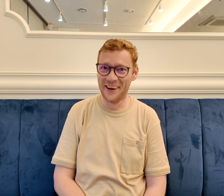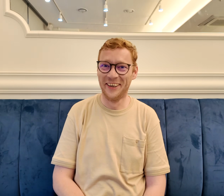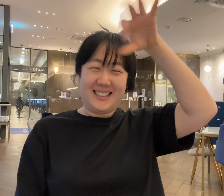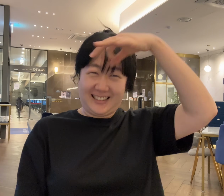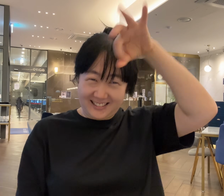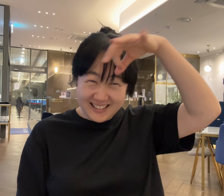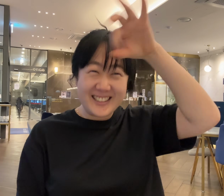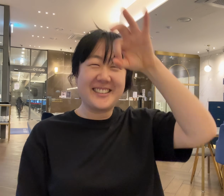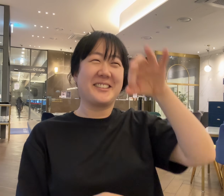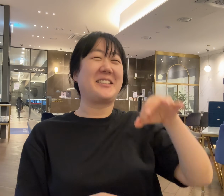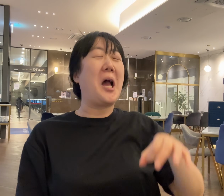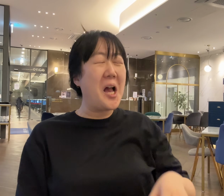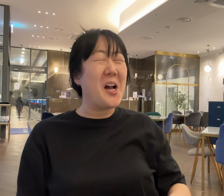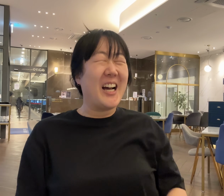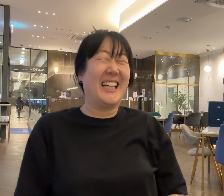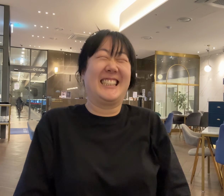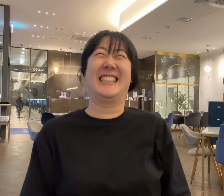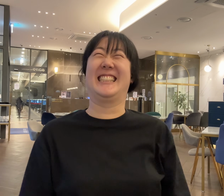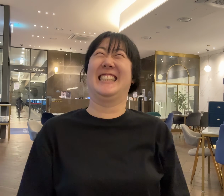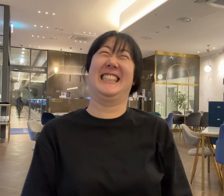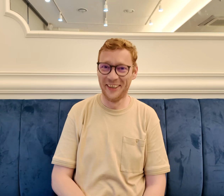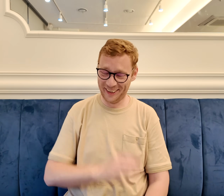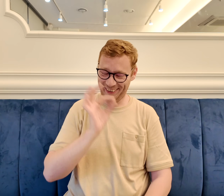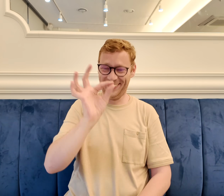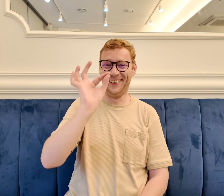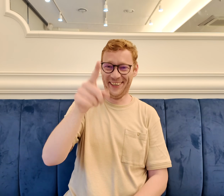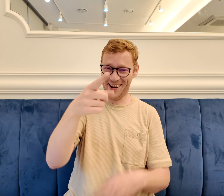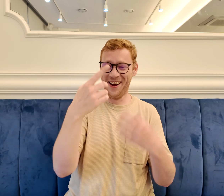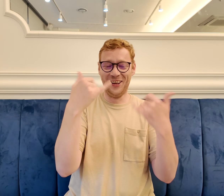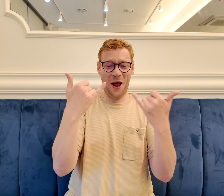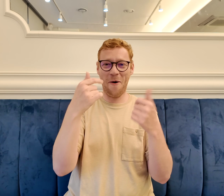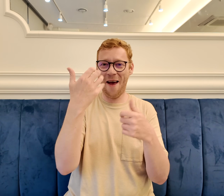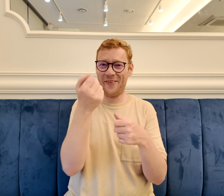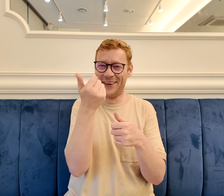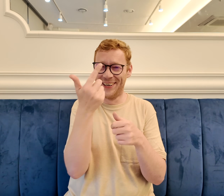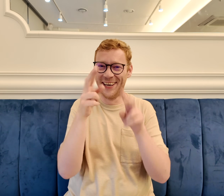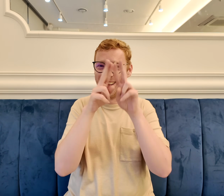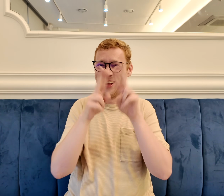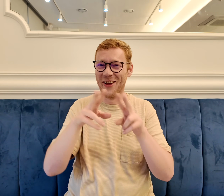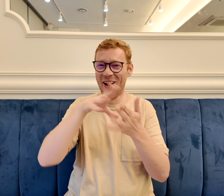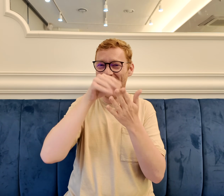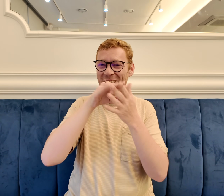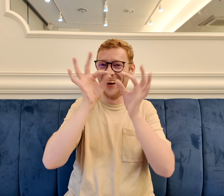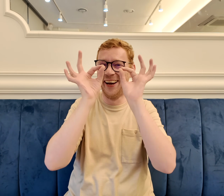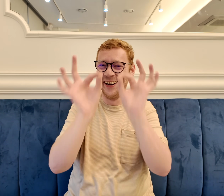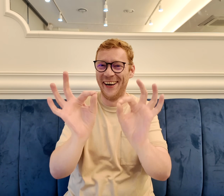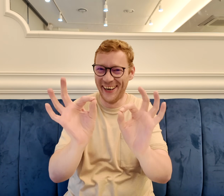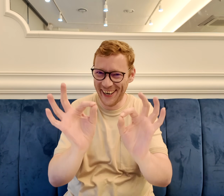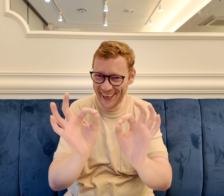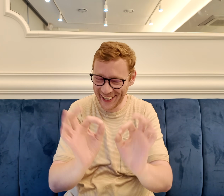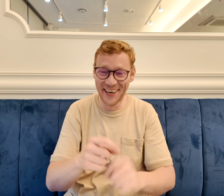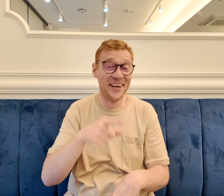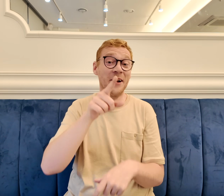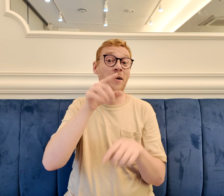(Studying hard) You're learning some international sign. Haha.